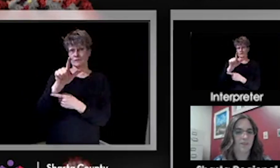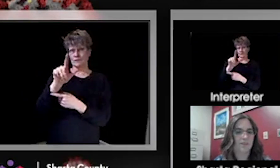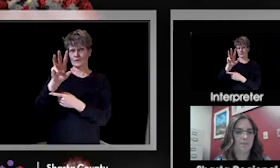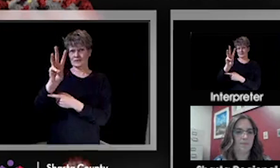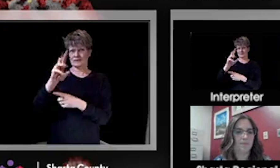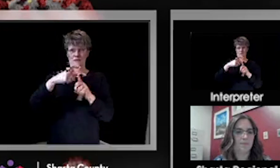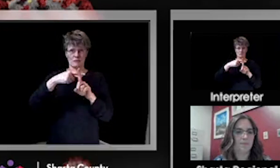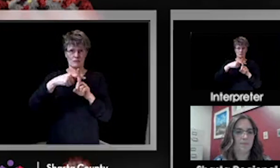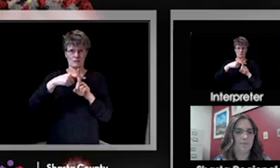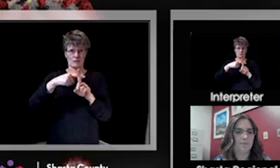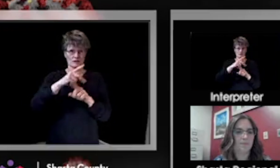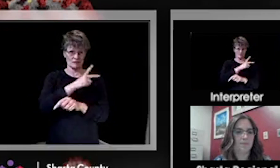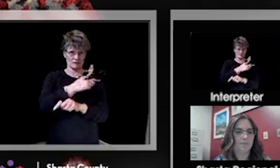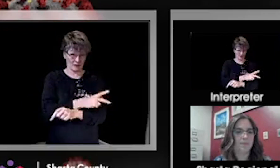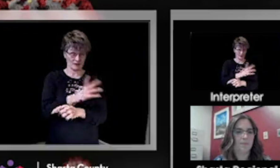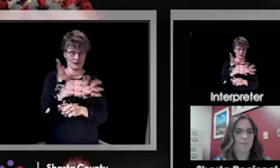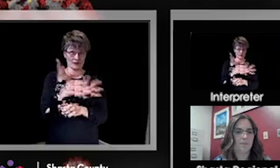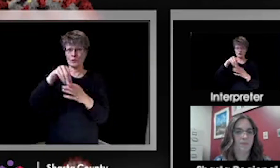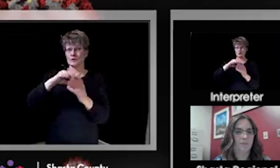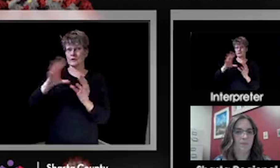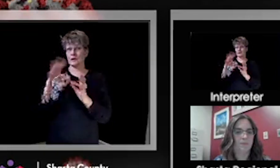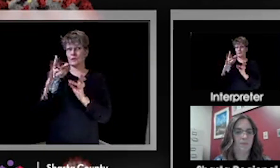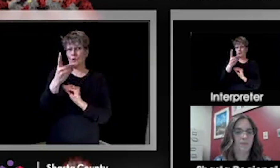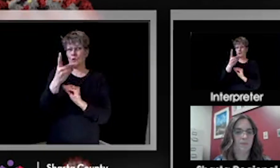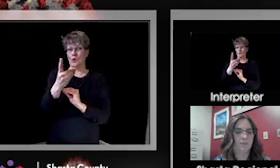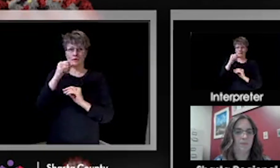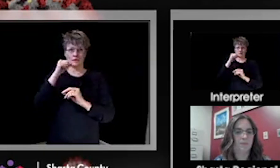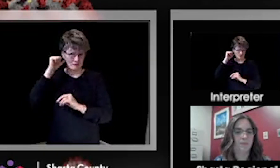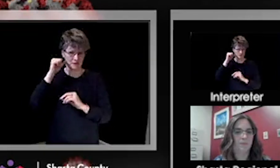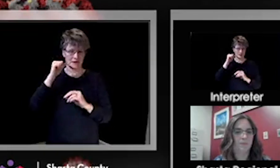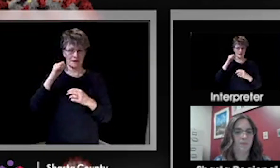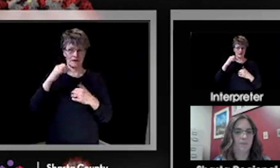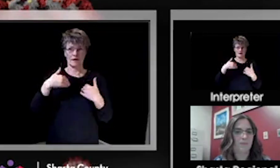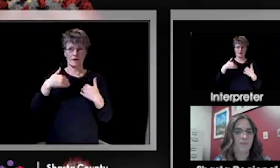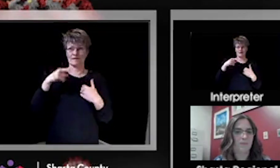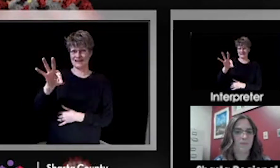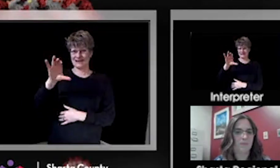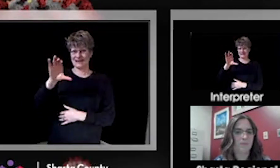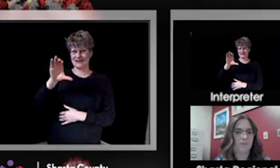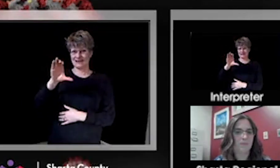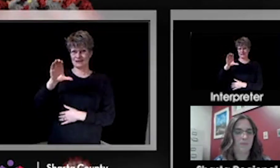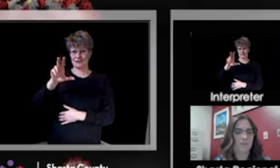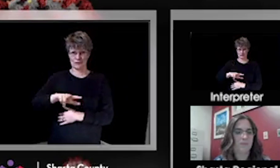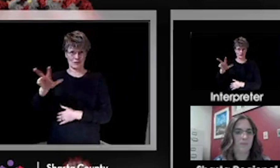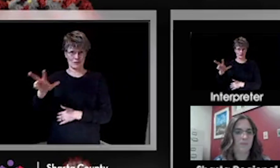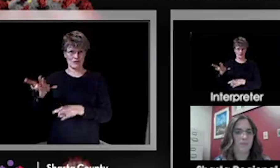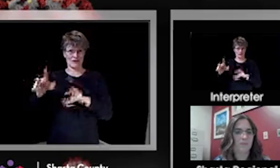one from yesterday. We’ve done 933 total tests to date, including 130 yesterday. We